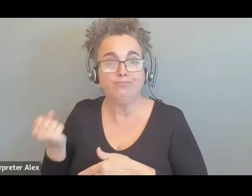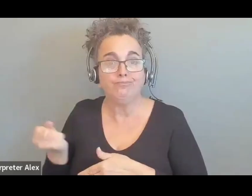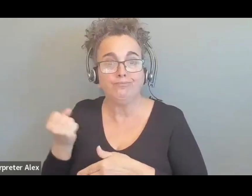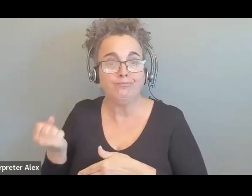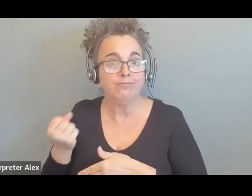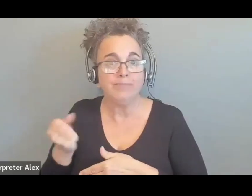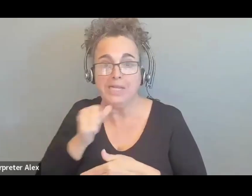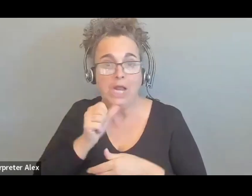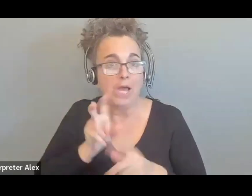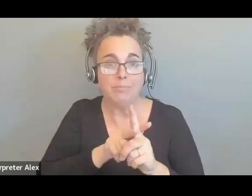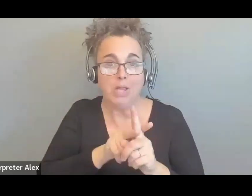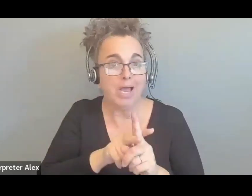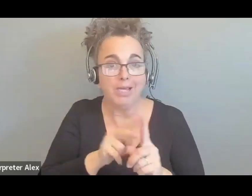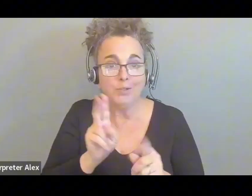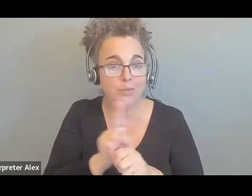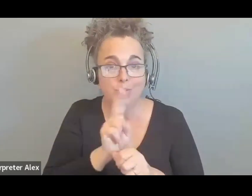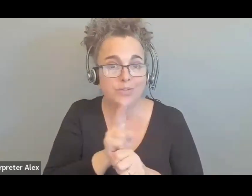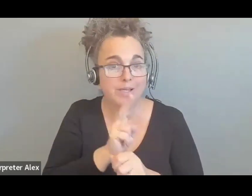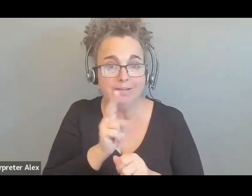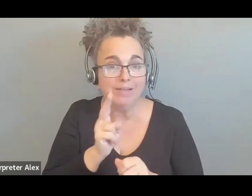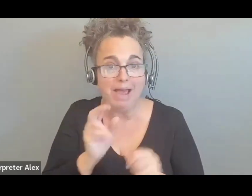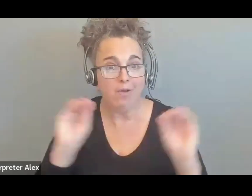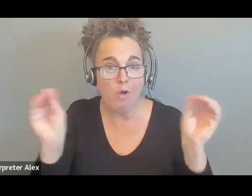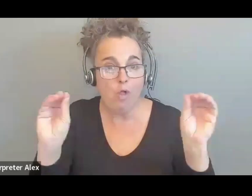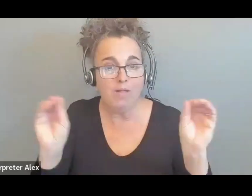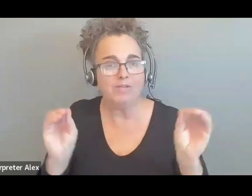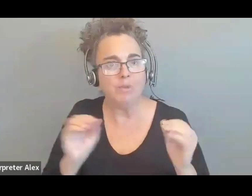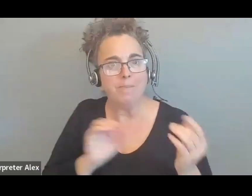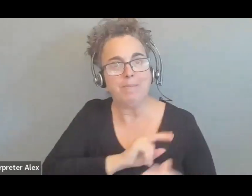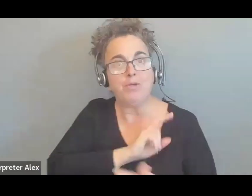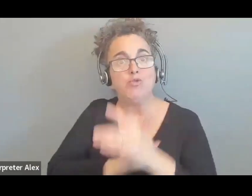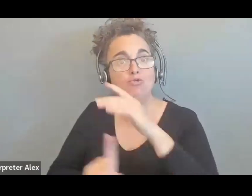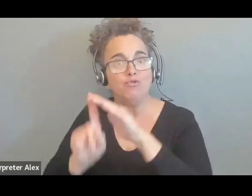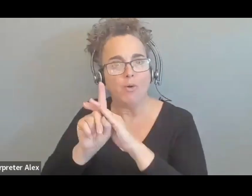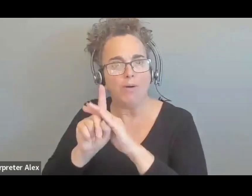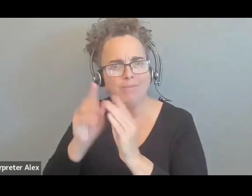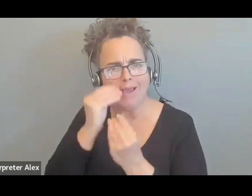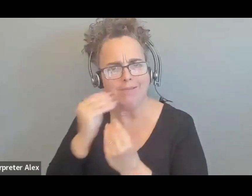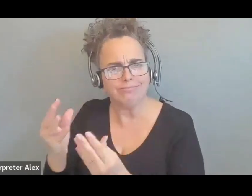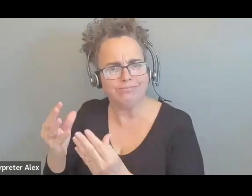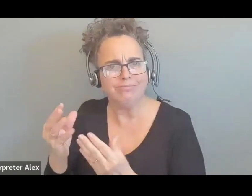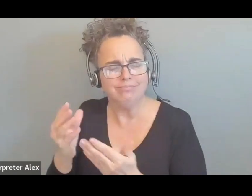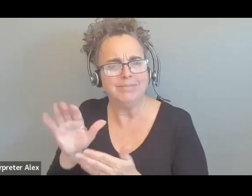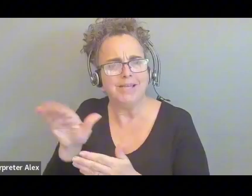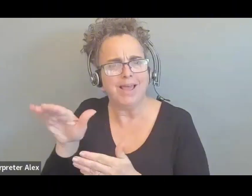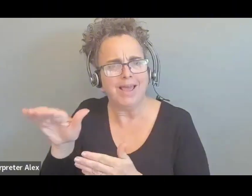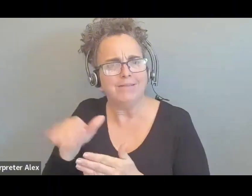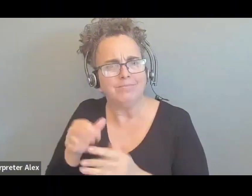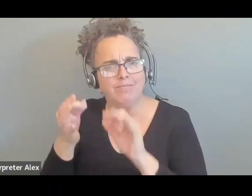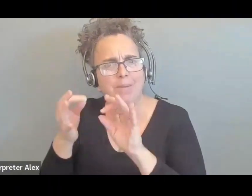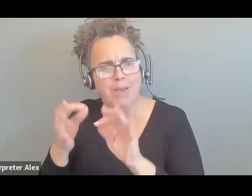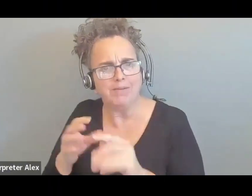And so you might have a perspective that could be shared because we know that technology of course will scale whatever we put into it.